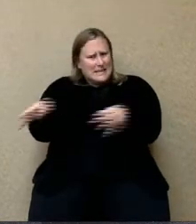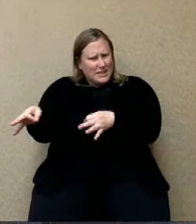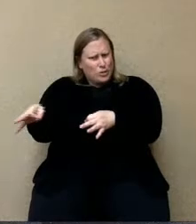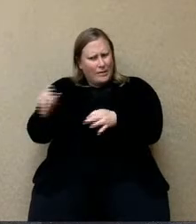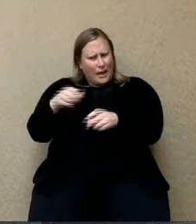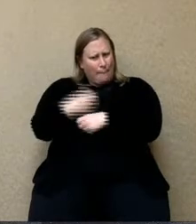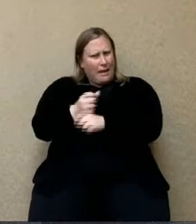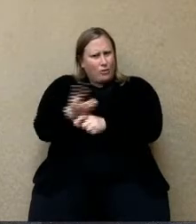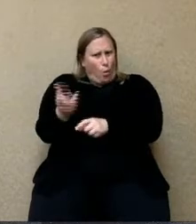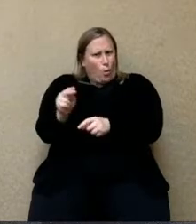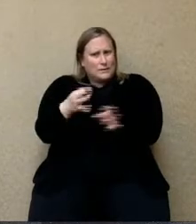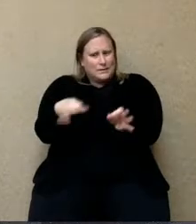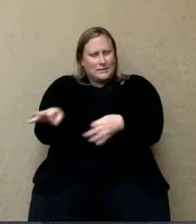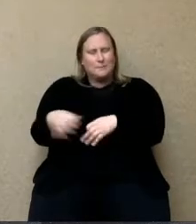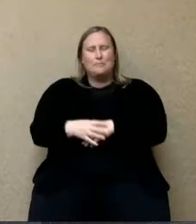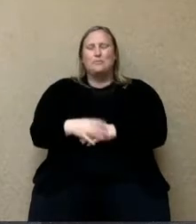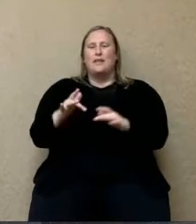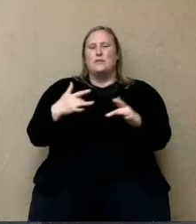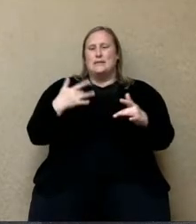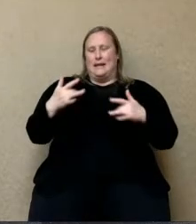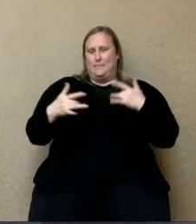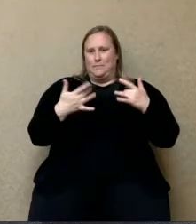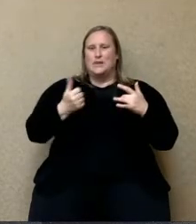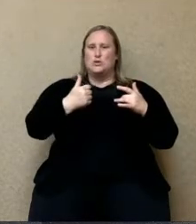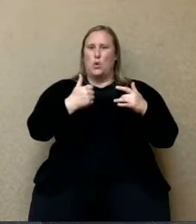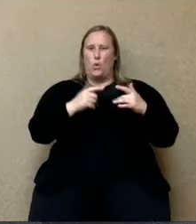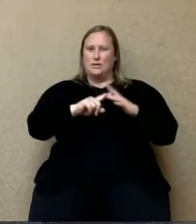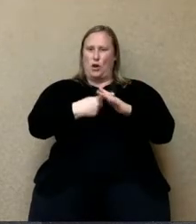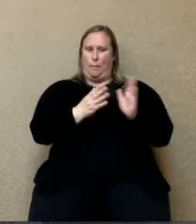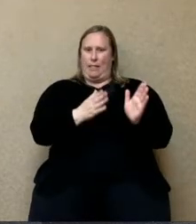So, that was super exciting, so now we have to start planning, right?